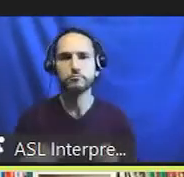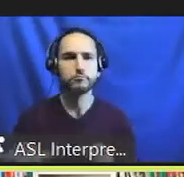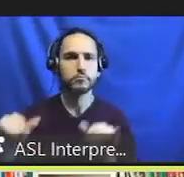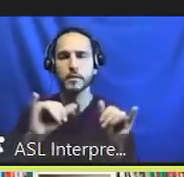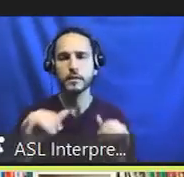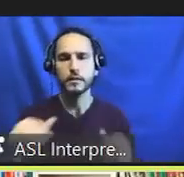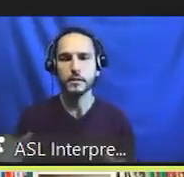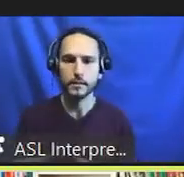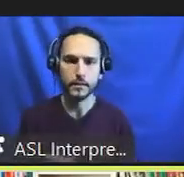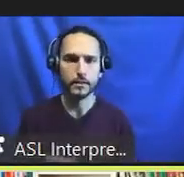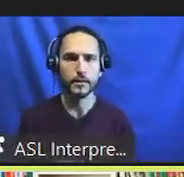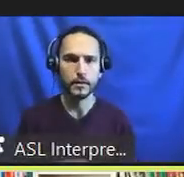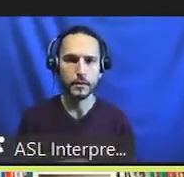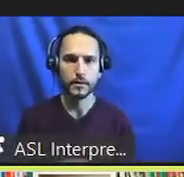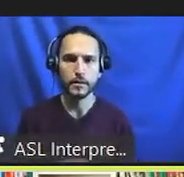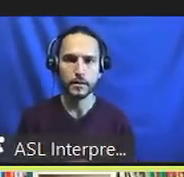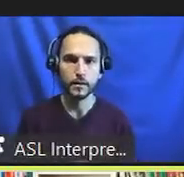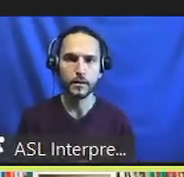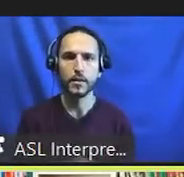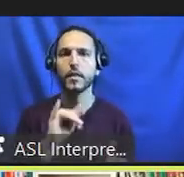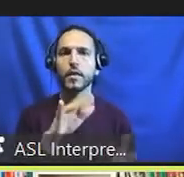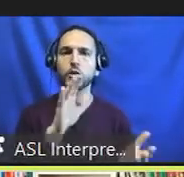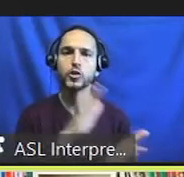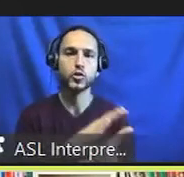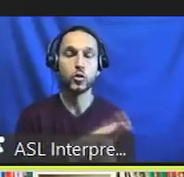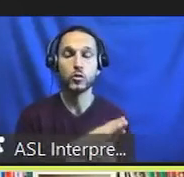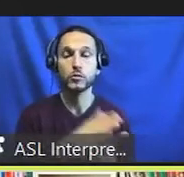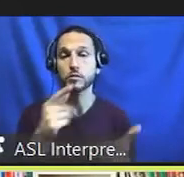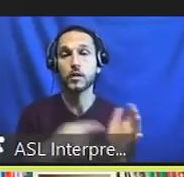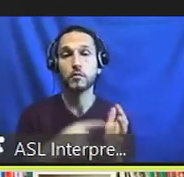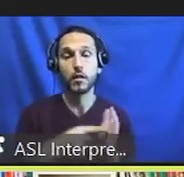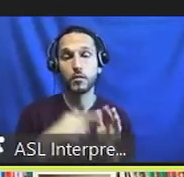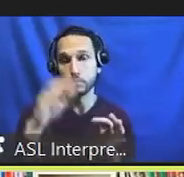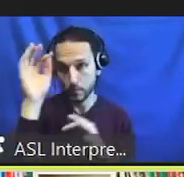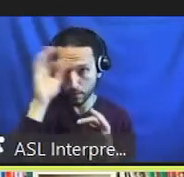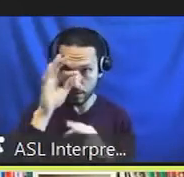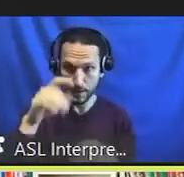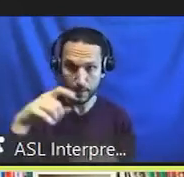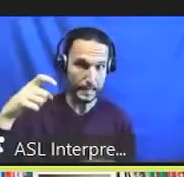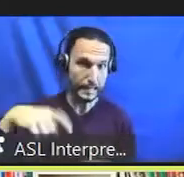Oftentimes we find that schools, they don't know exactly what they need.